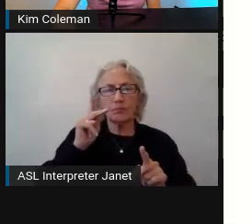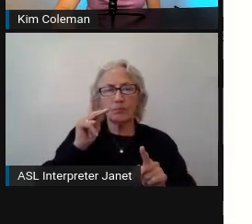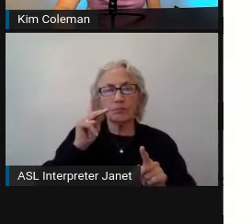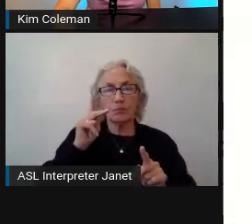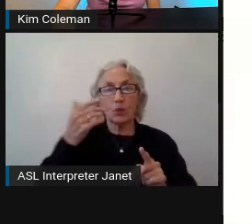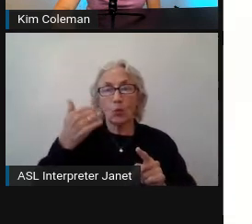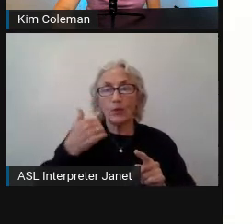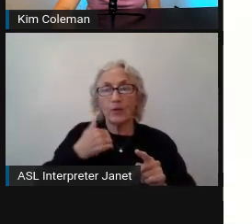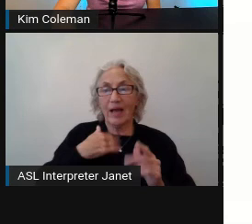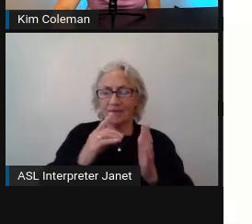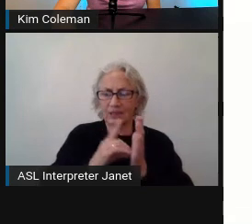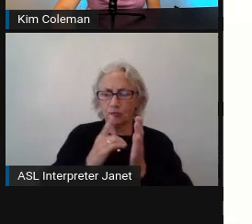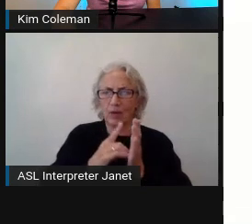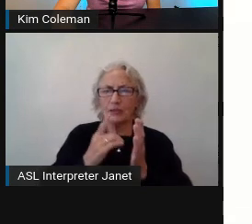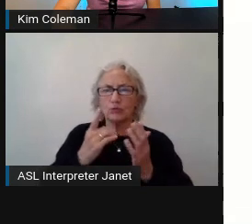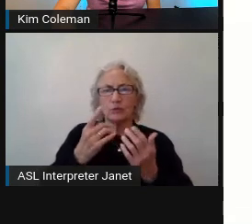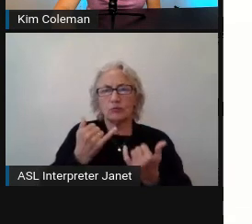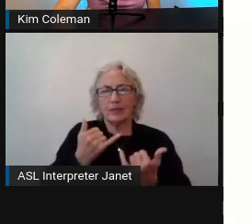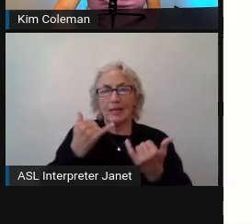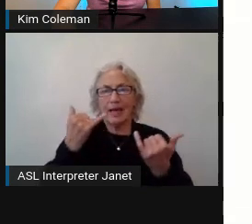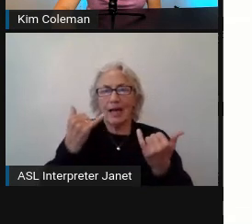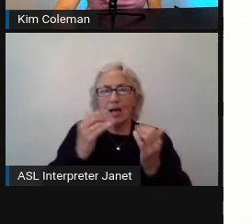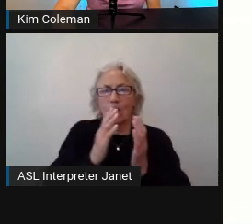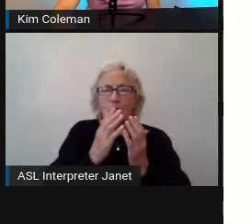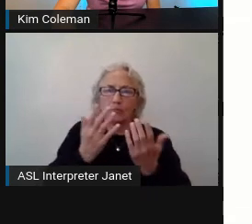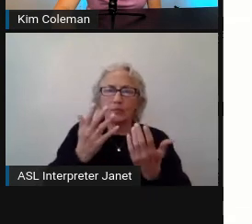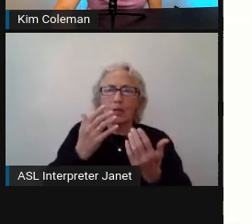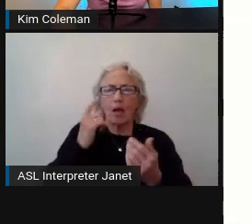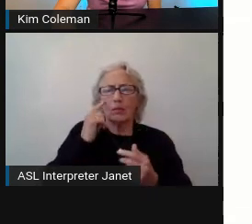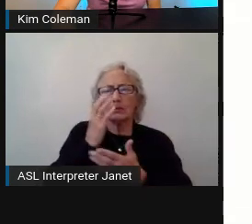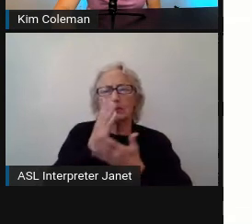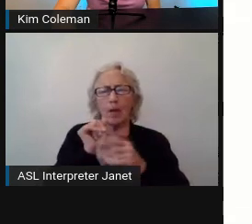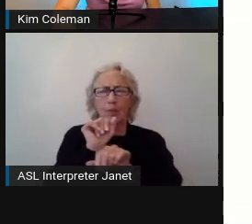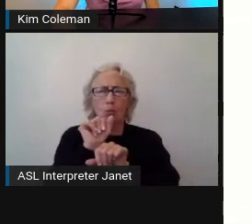I think WordPress have a theme directory, but we do not have it.